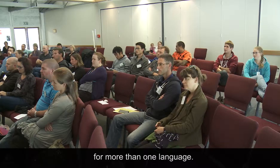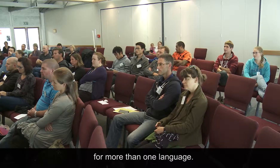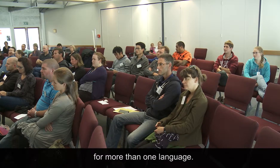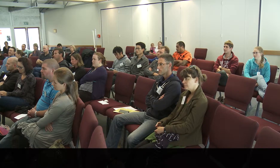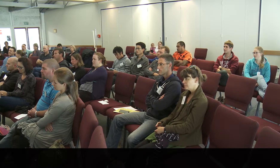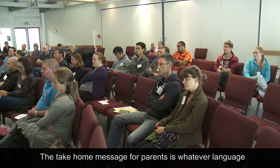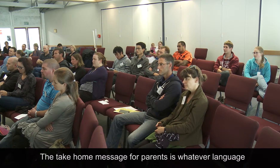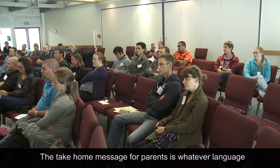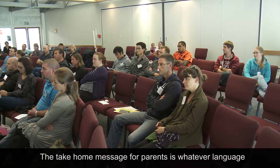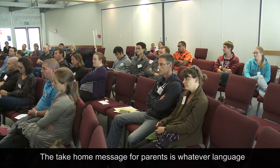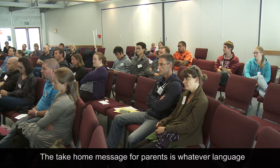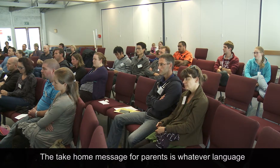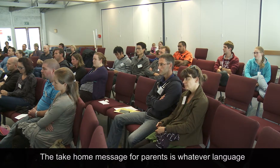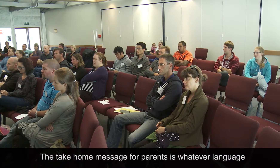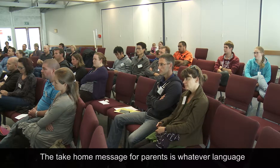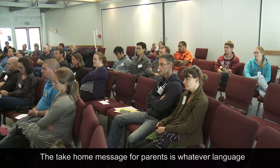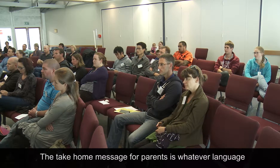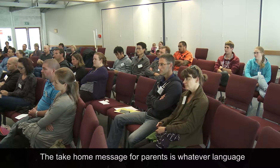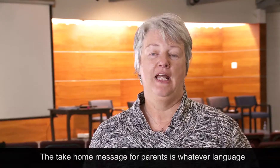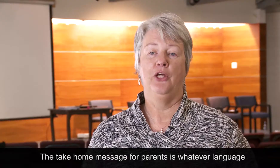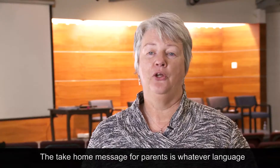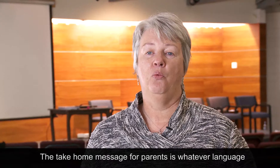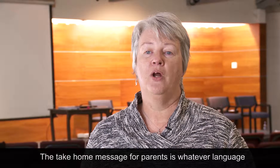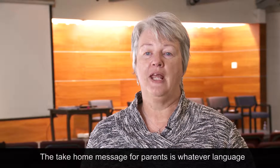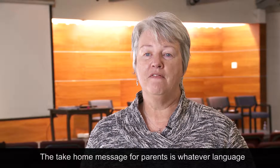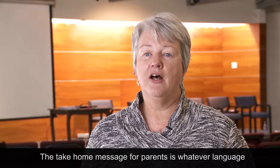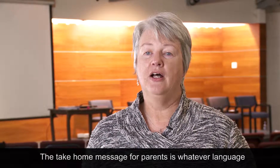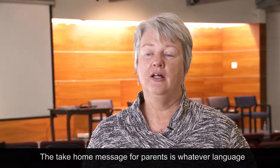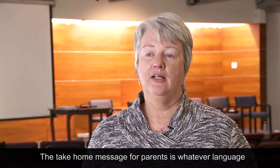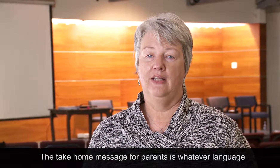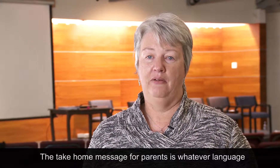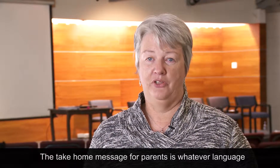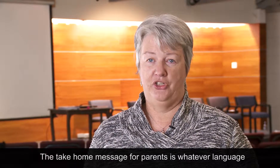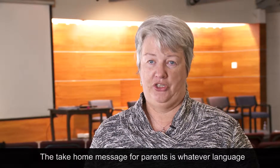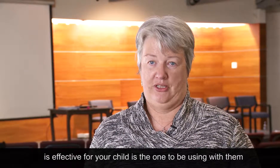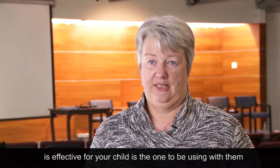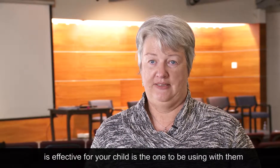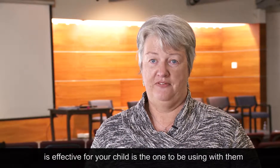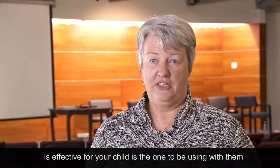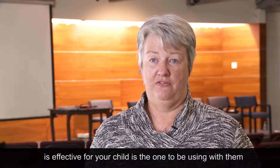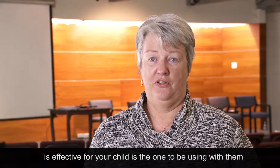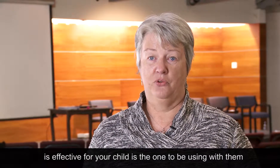Interview with Elizabeth continued. Elizabeth: The take home message for parents is whatever language is effective for your